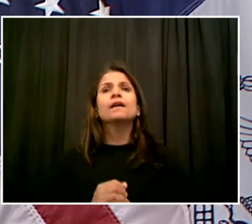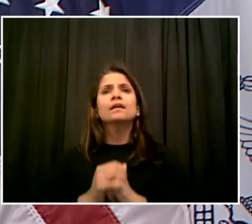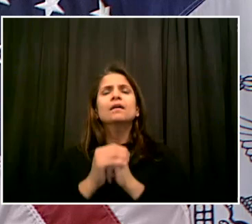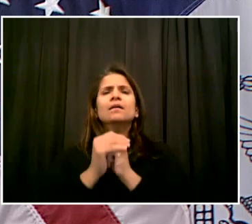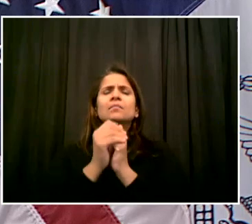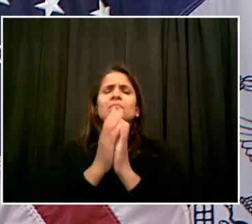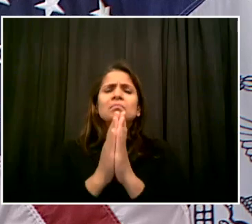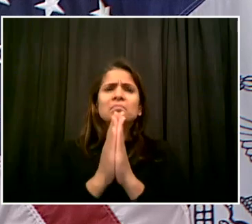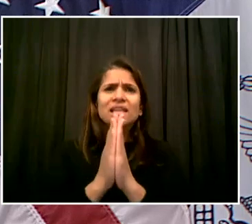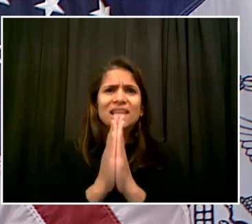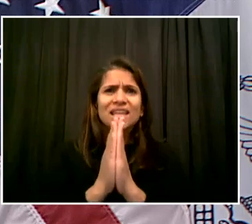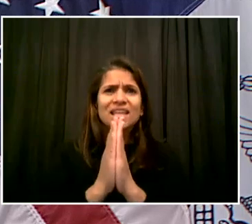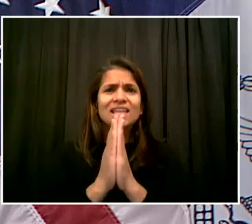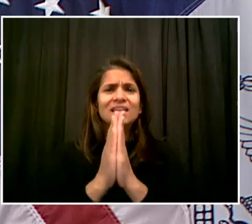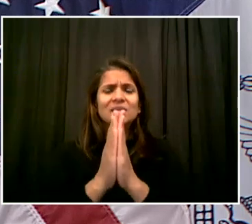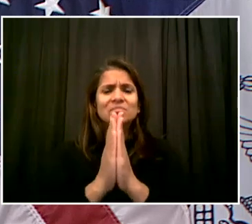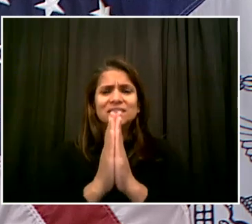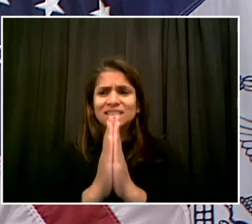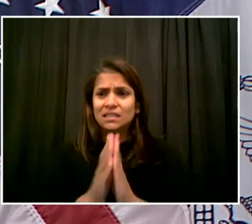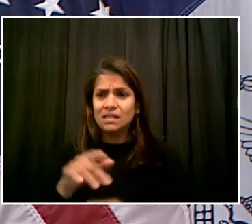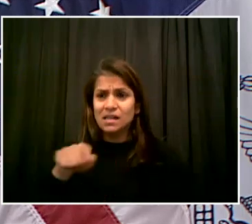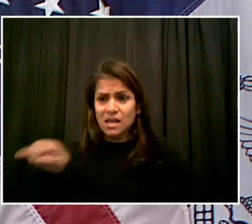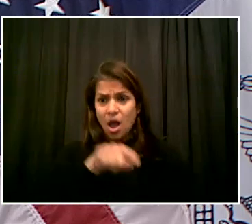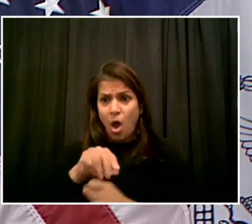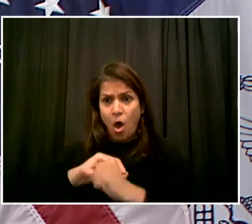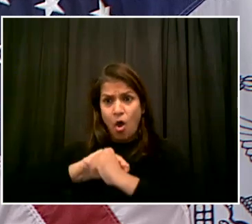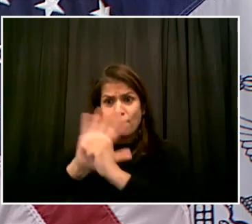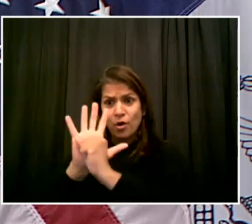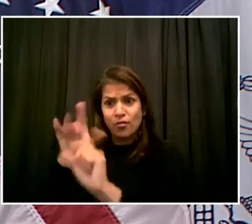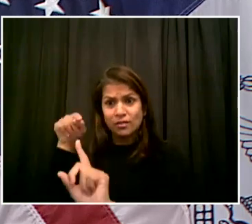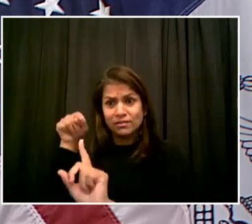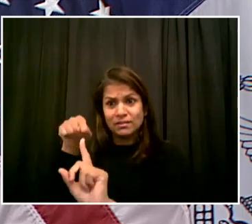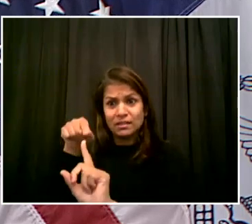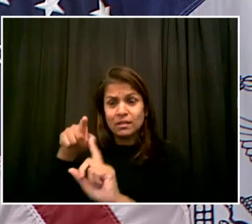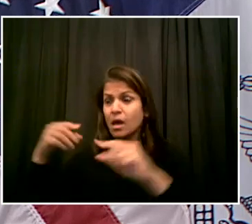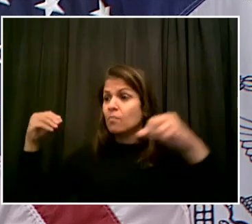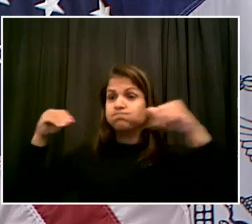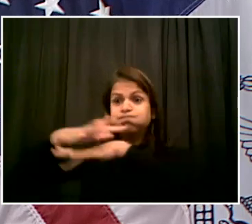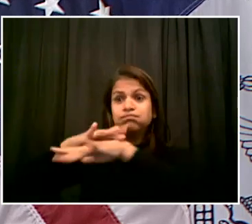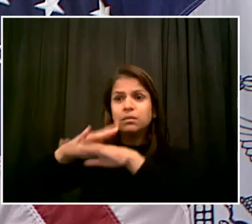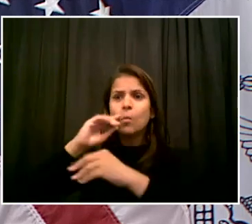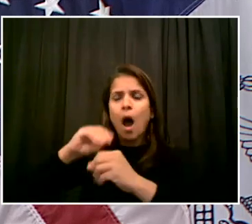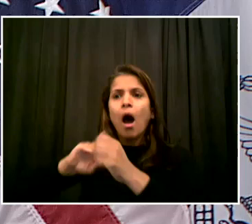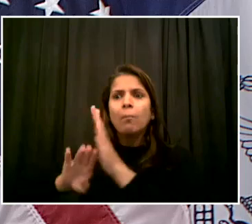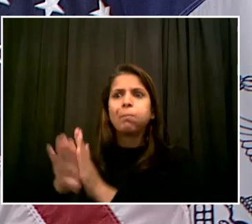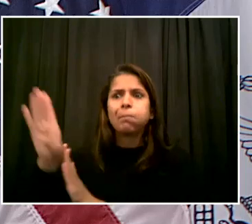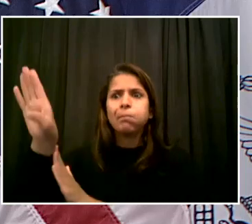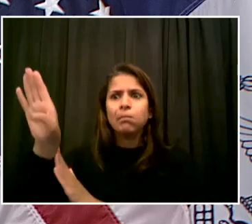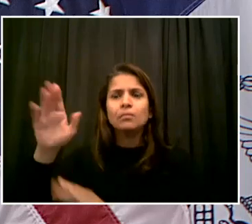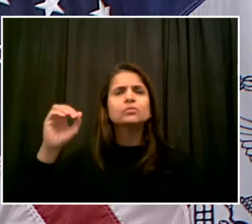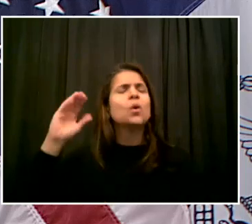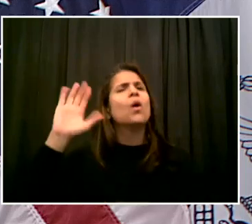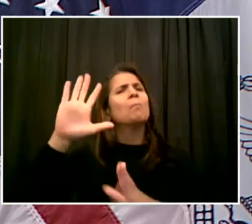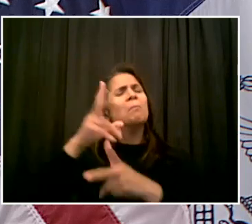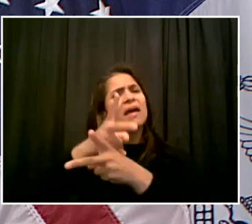IS LEADING TO THE POTENTIAL SPREAD OF THE CORONAVIRUS AND THAT IS NOT A MINOR MATTER AT THAT DAY. THAT'S ONE THING.